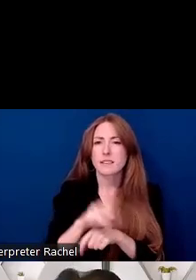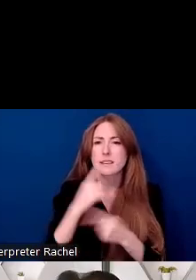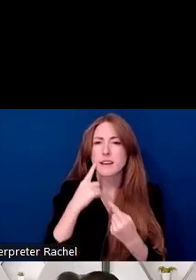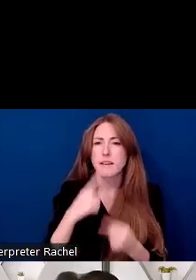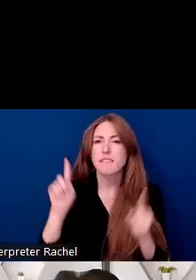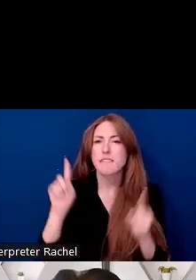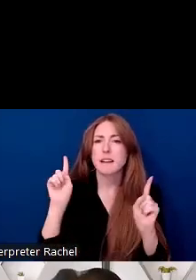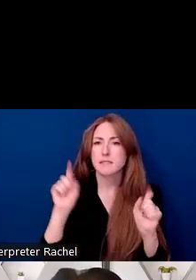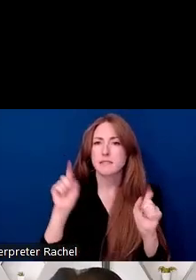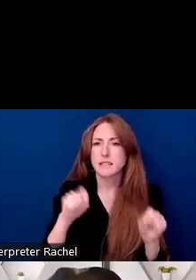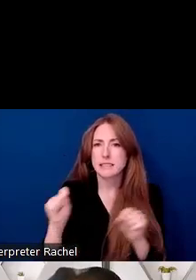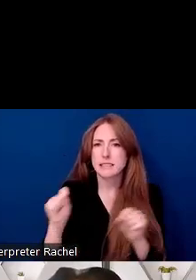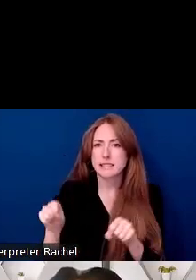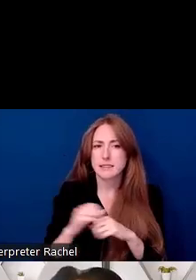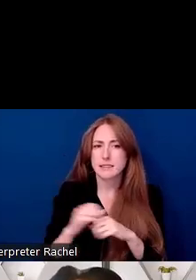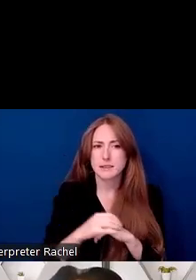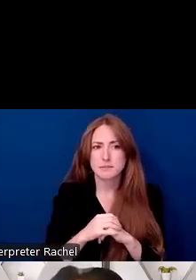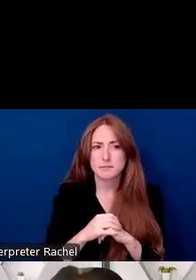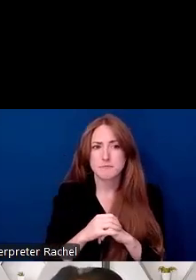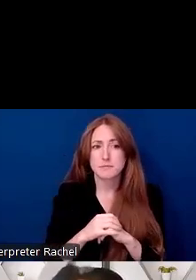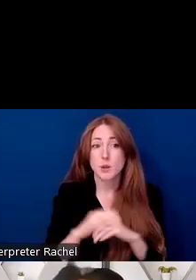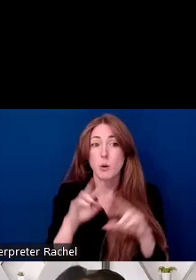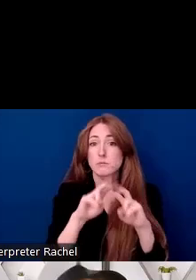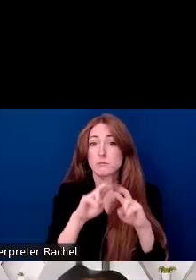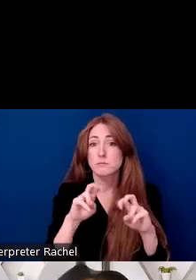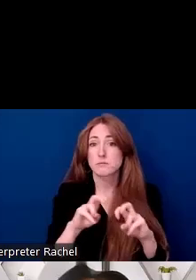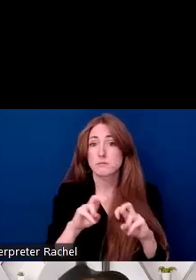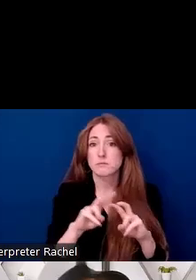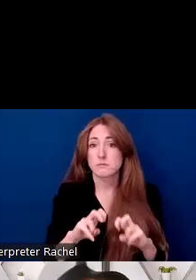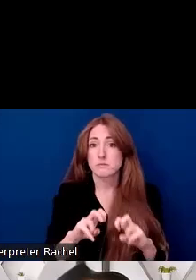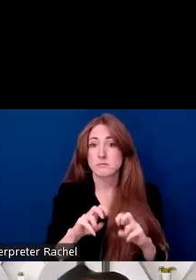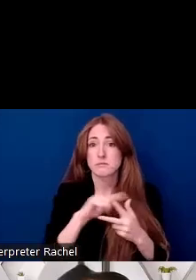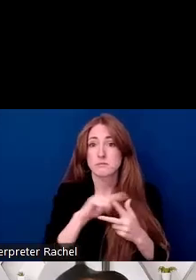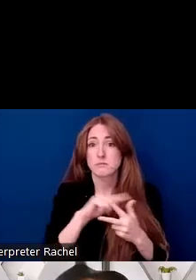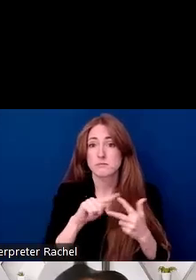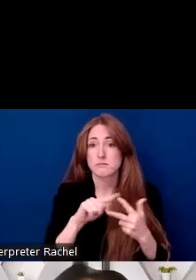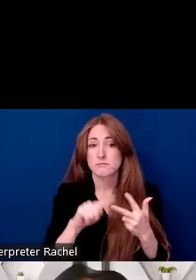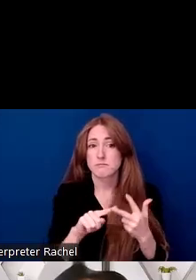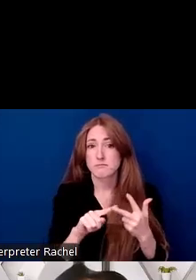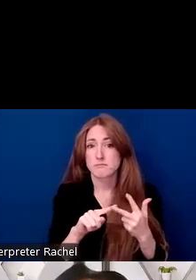assessing those rates may help researchers to develop more appealing KT interventions that